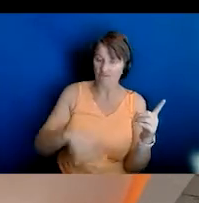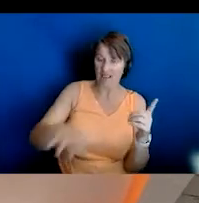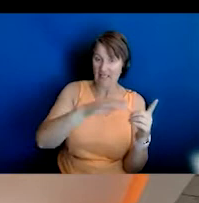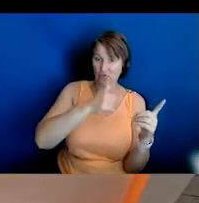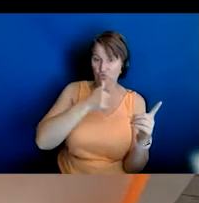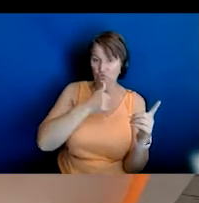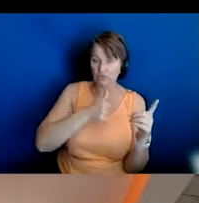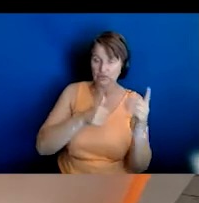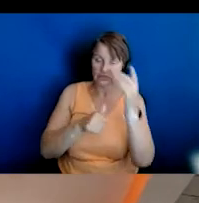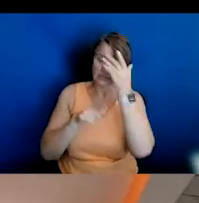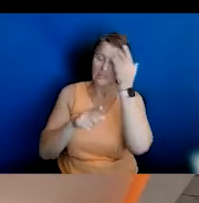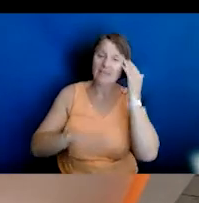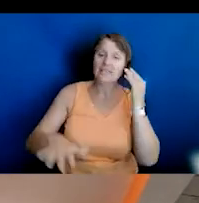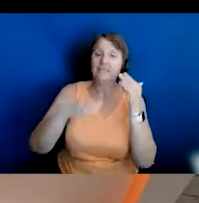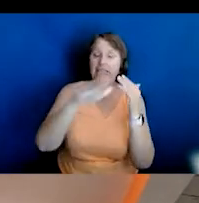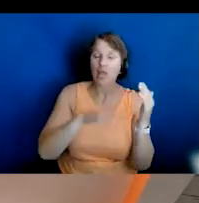that this site would be dedicated to urban farming,